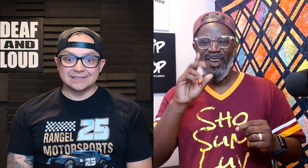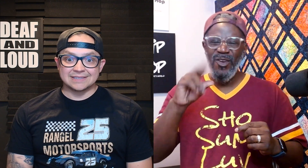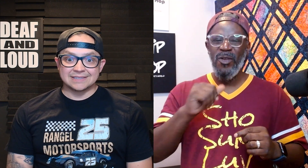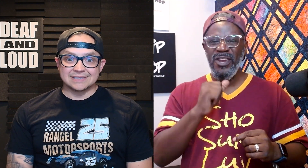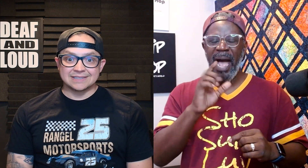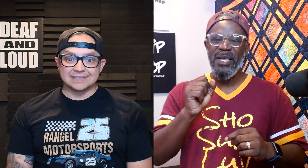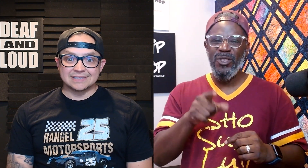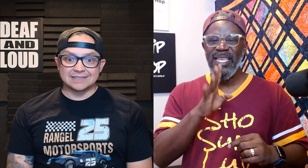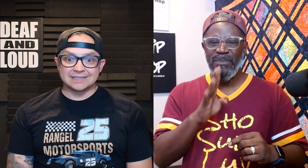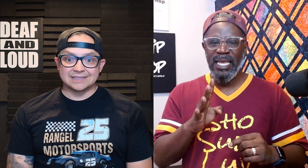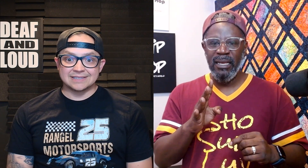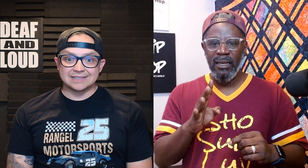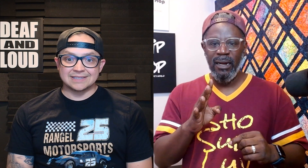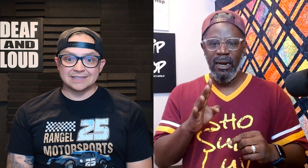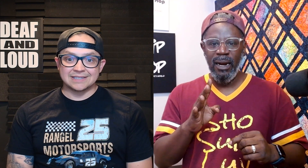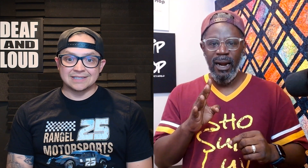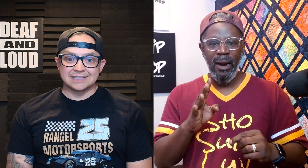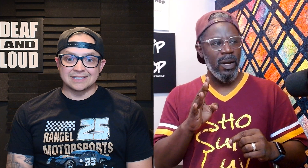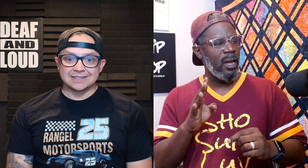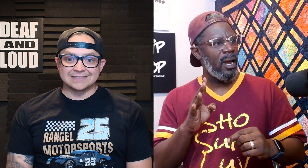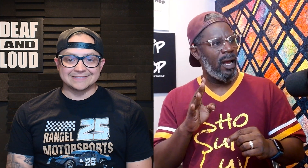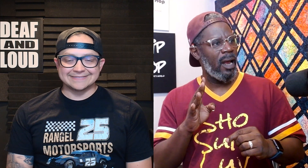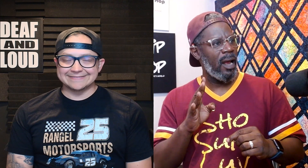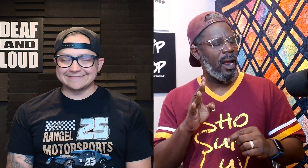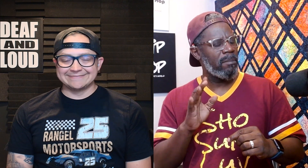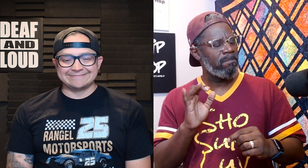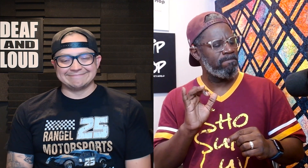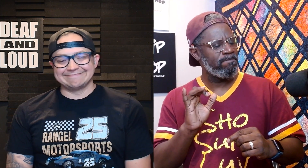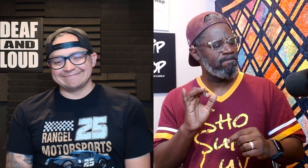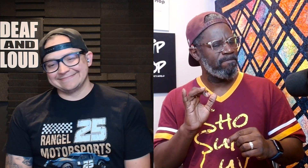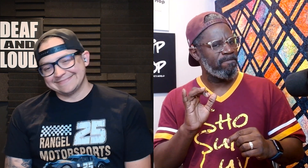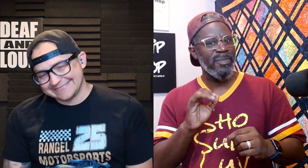"No, you're not because you can speak!" And I went, hmm.